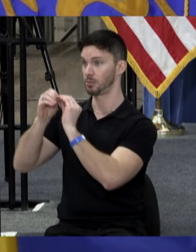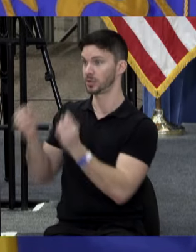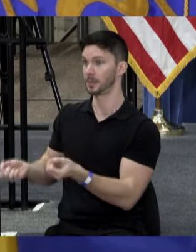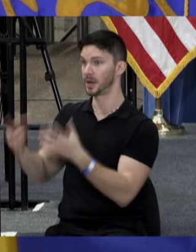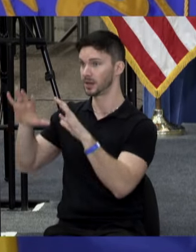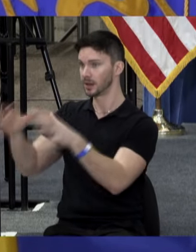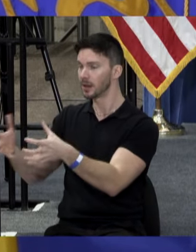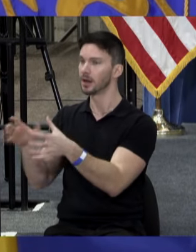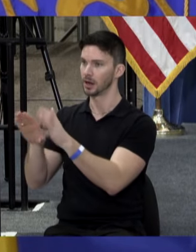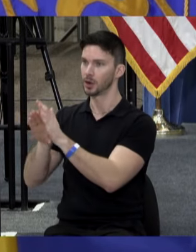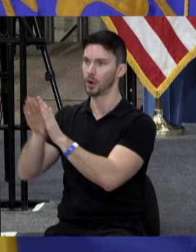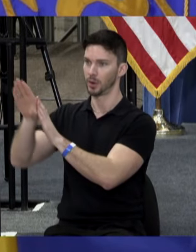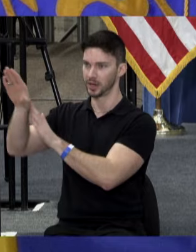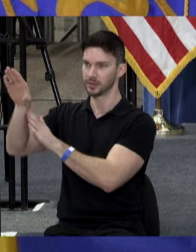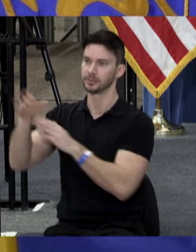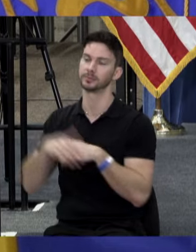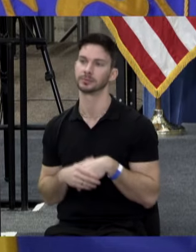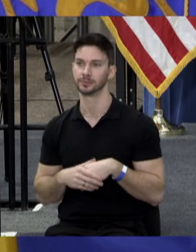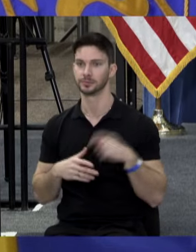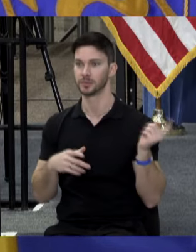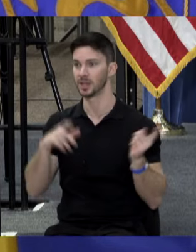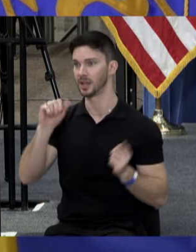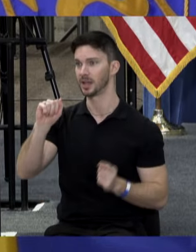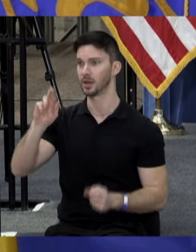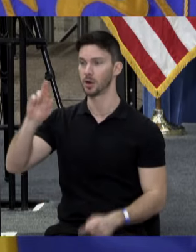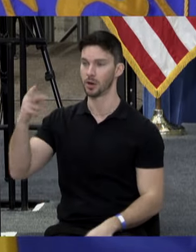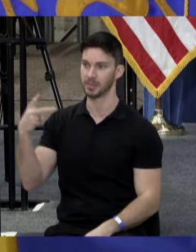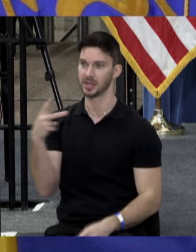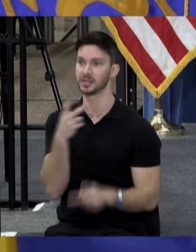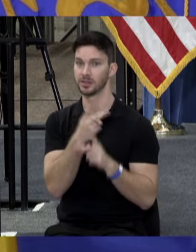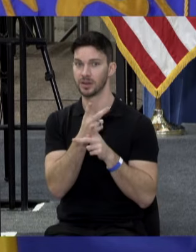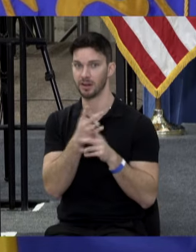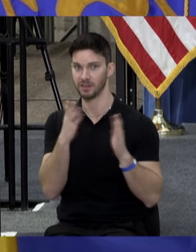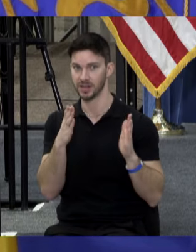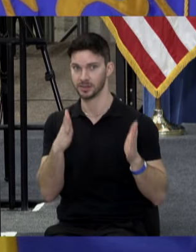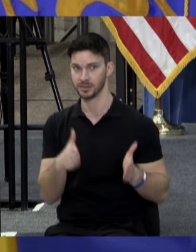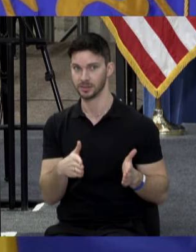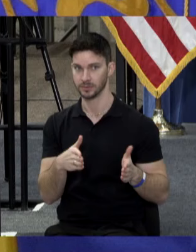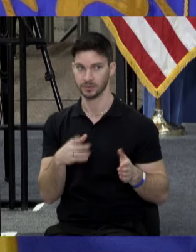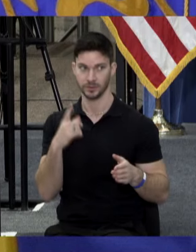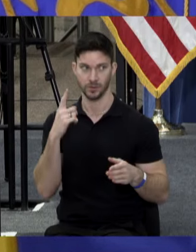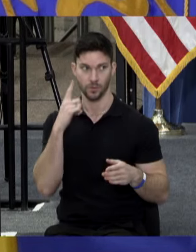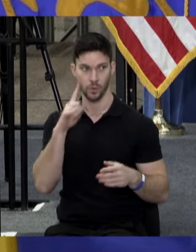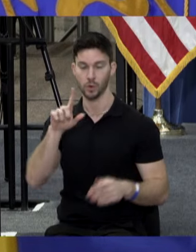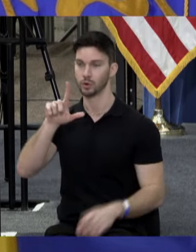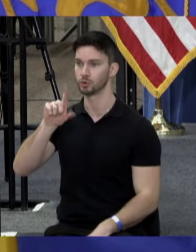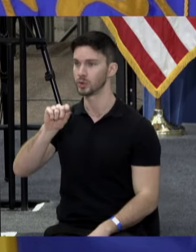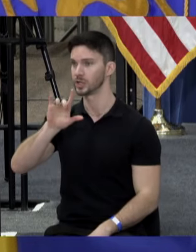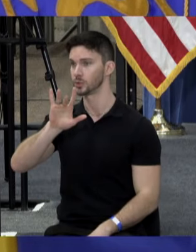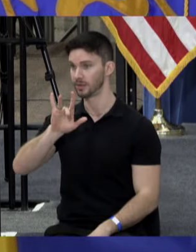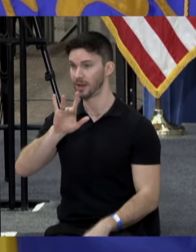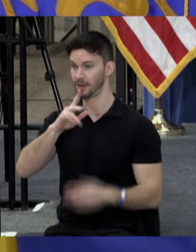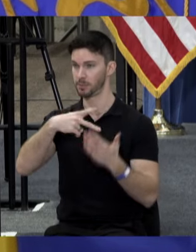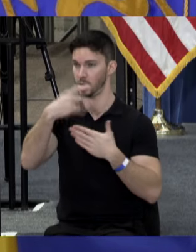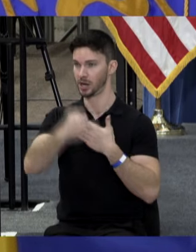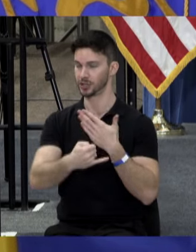Alliance for Caregiving and AARP's landmark caregiving in the U.S. 2025 Project, nearly one